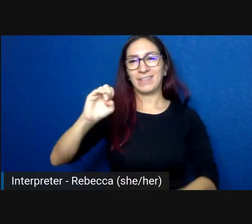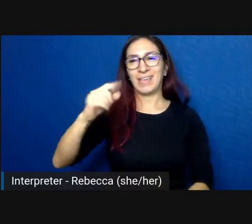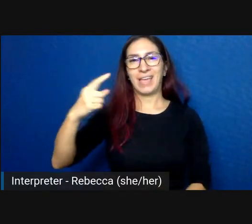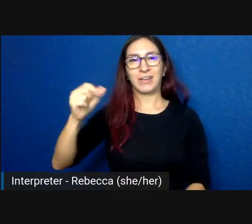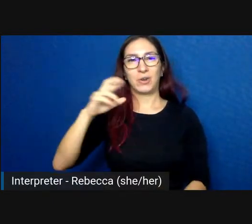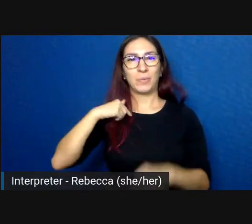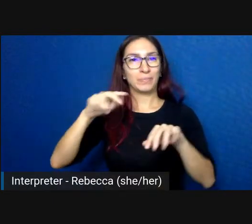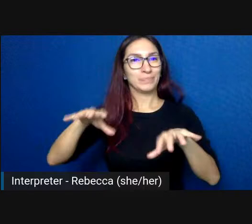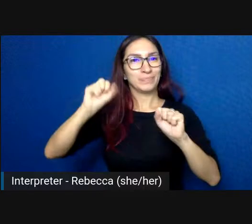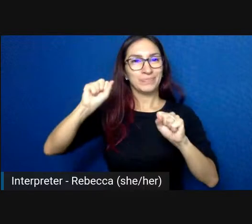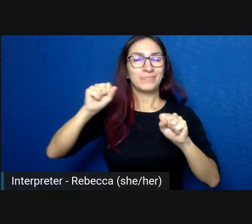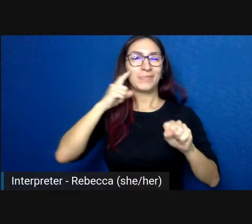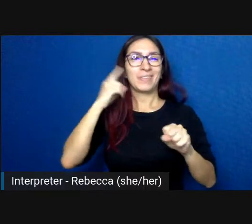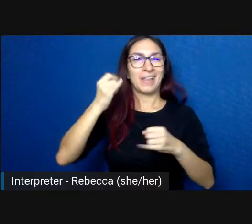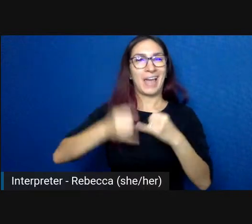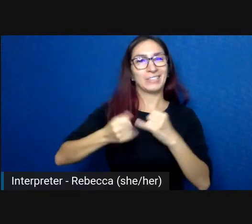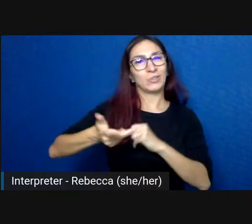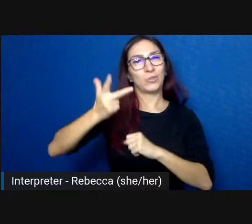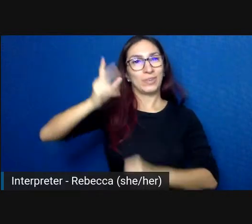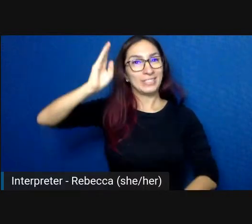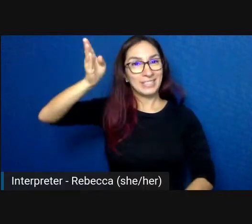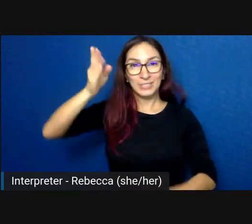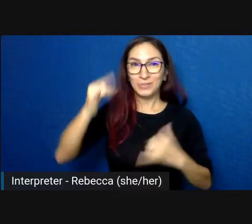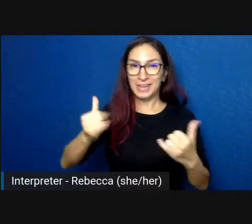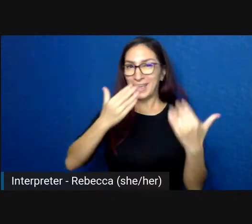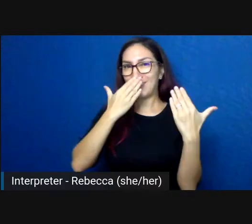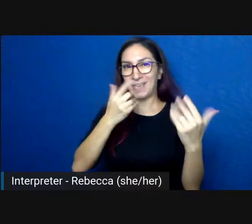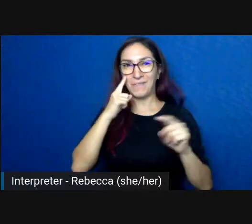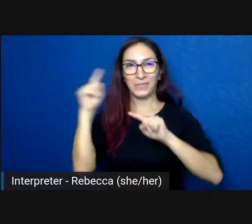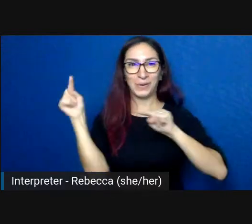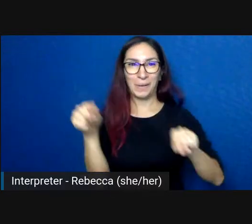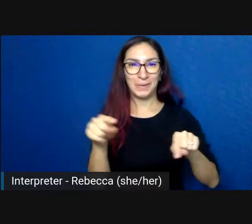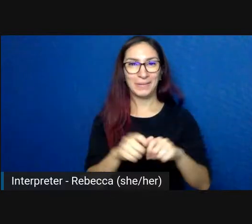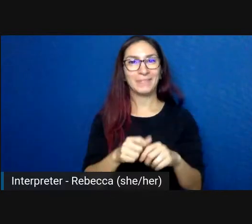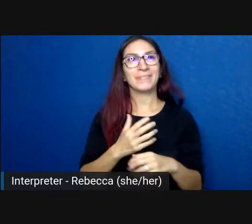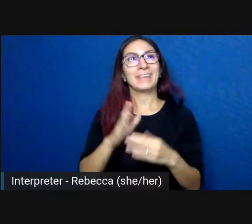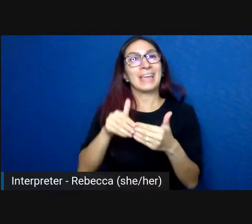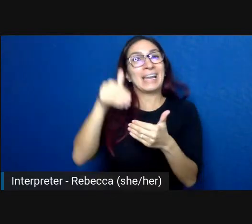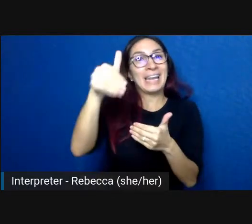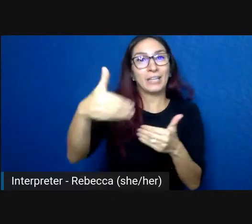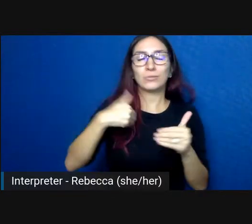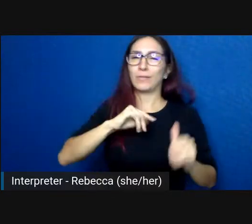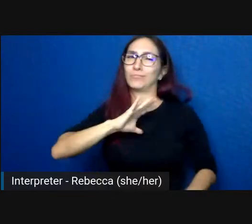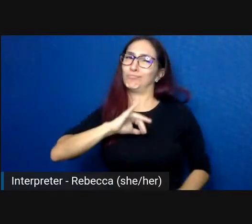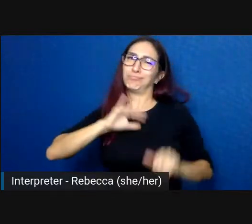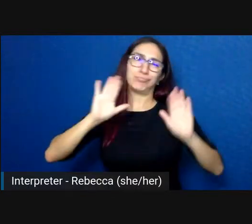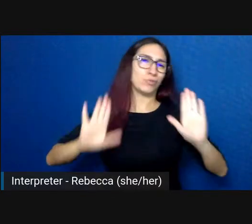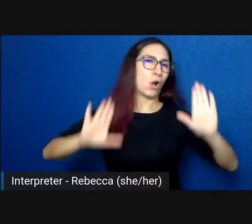≫: Hey everyone. Thank you for joining us on word press Accessibility Day. I'm Devon Egger posting the last